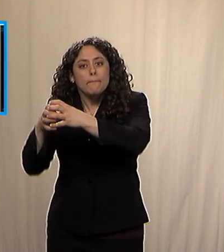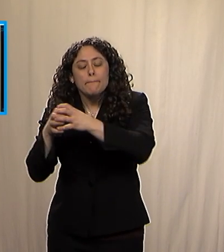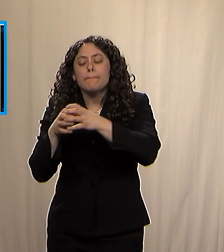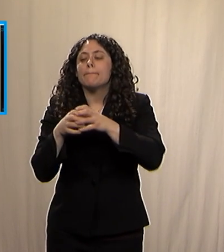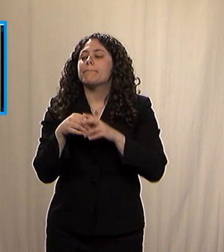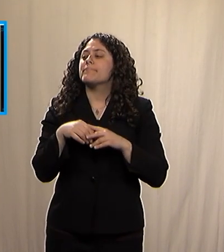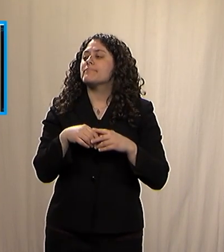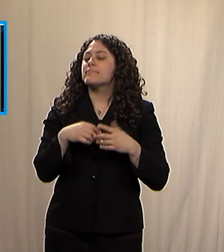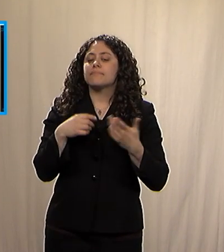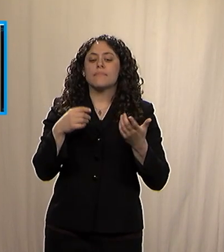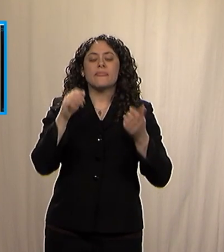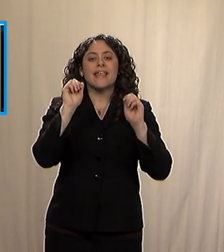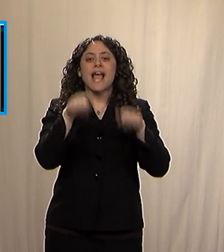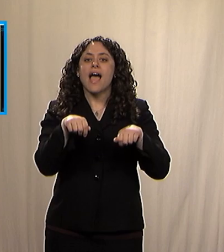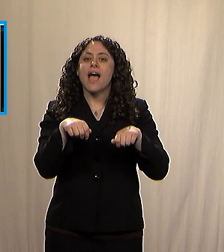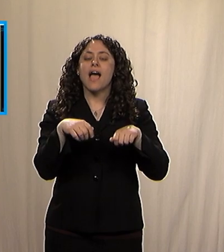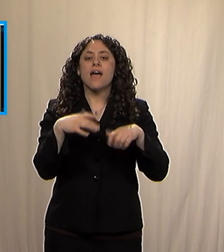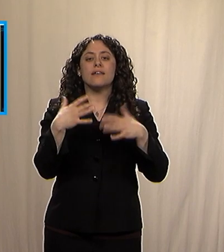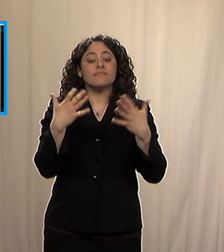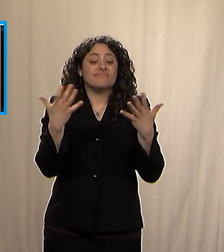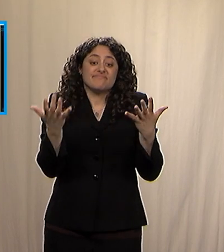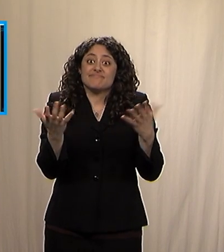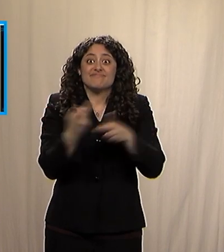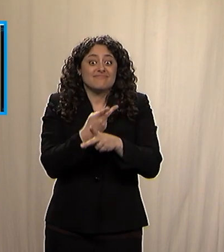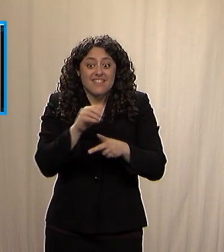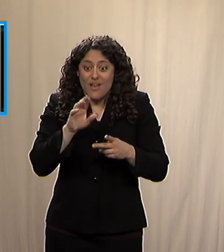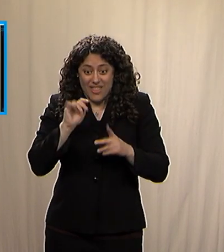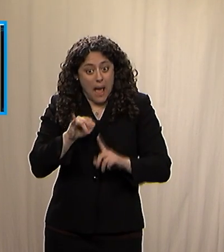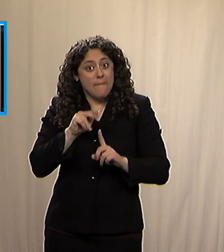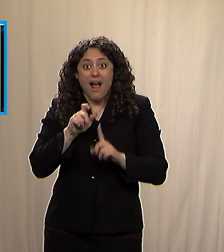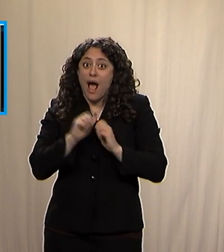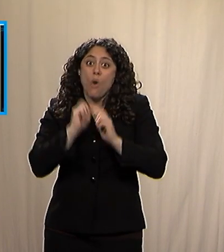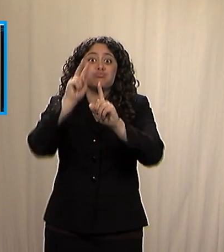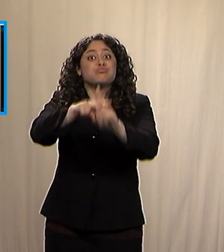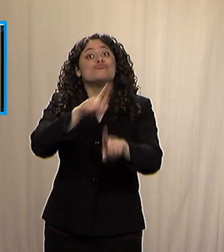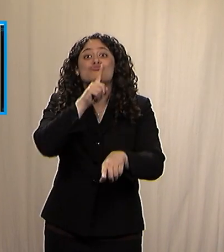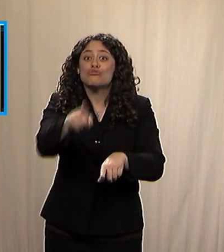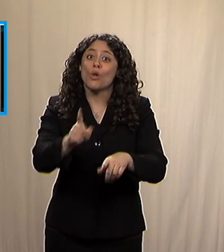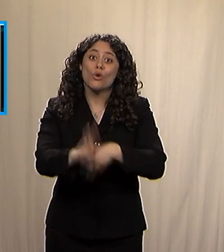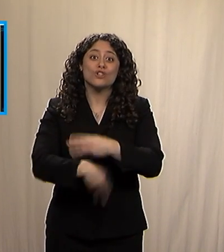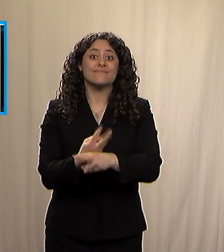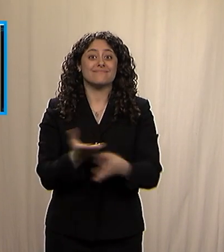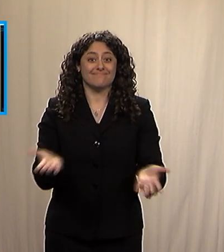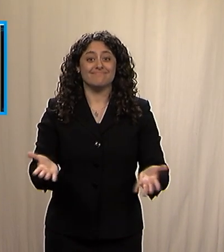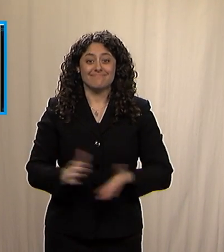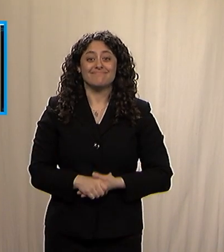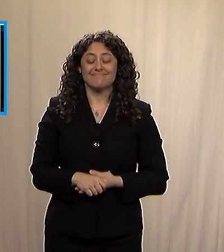how this applies to their own work.